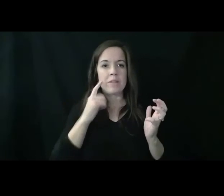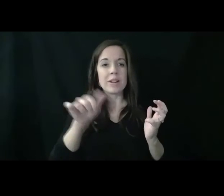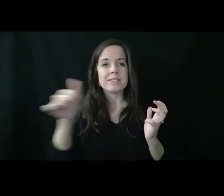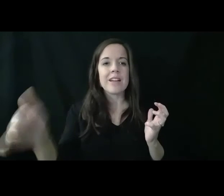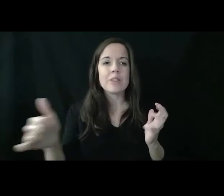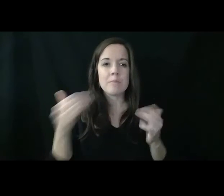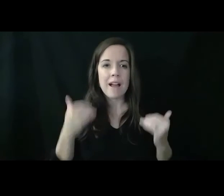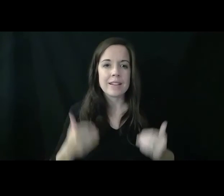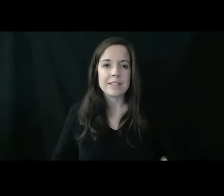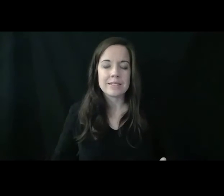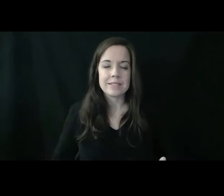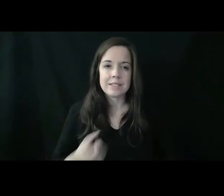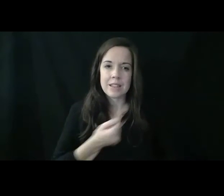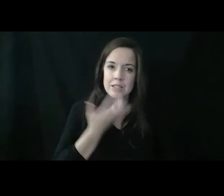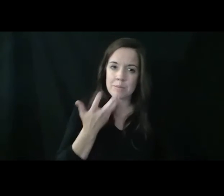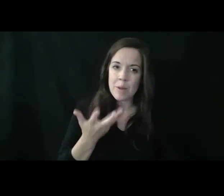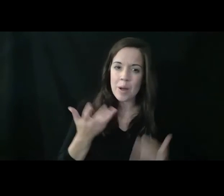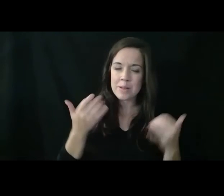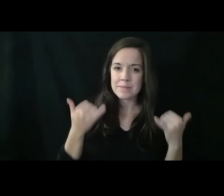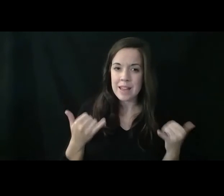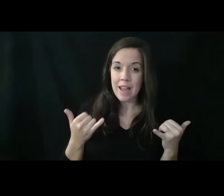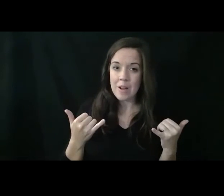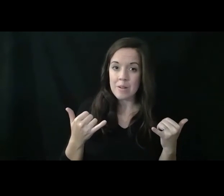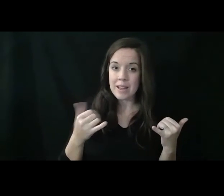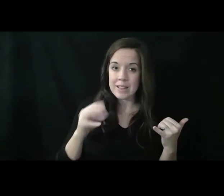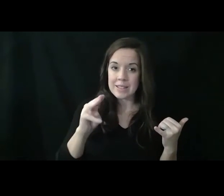The poem in that, I say to the midwife as she pokes my belly,